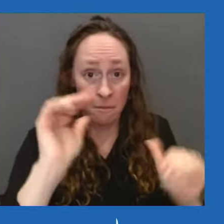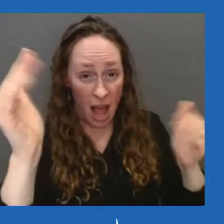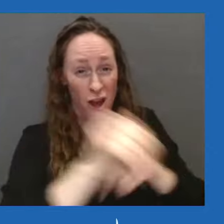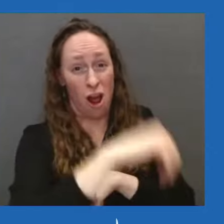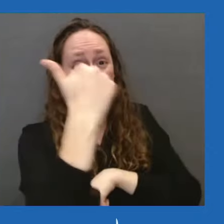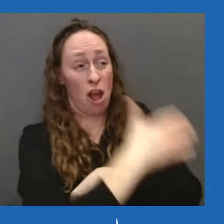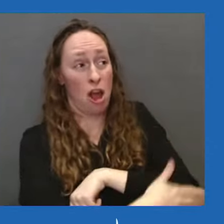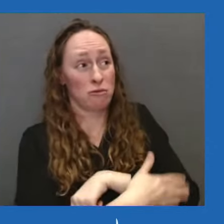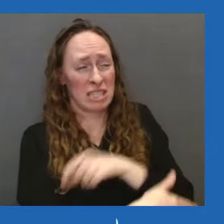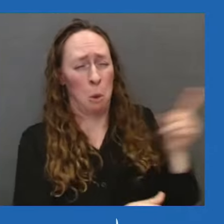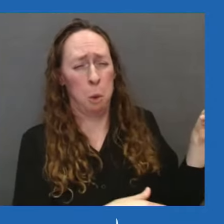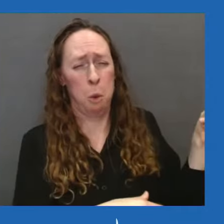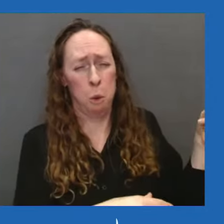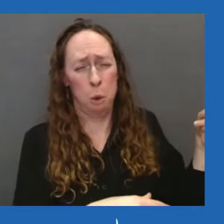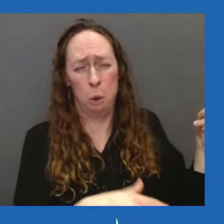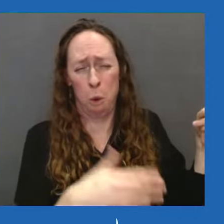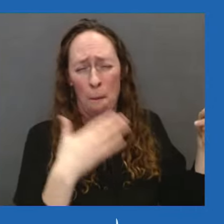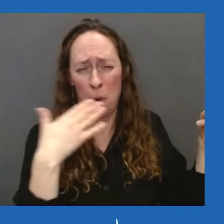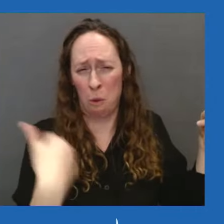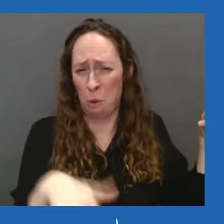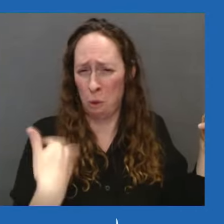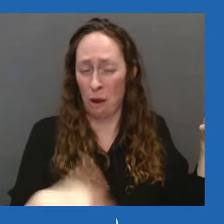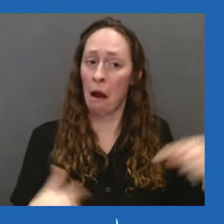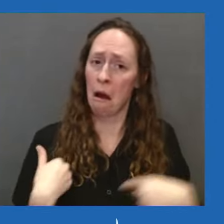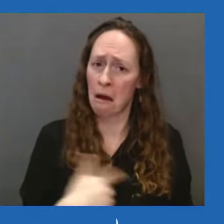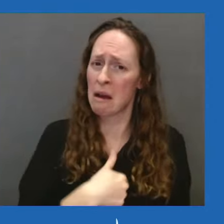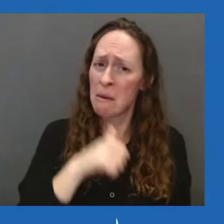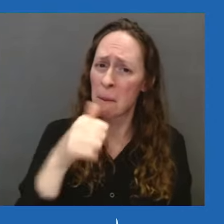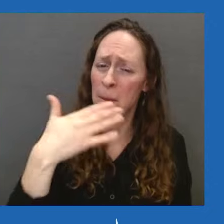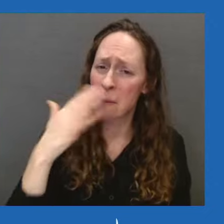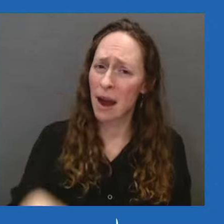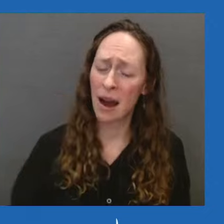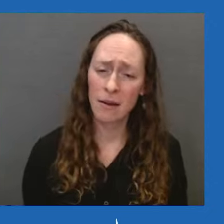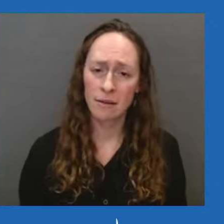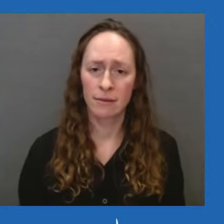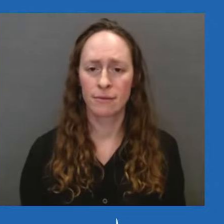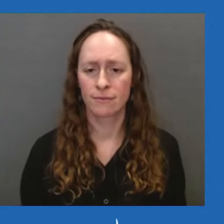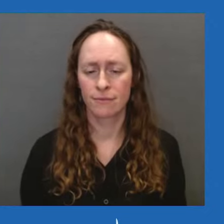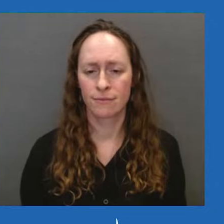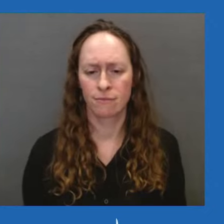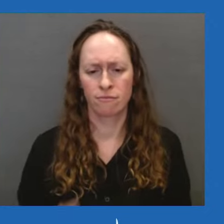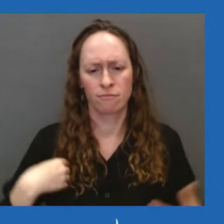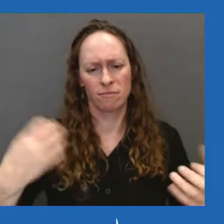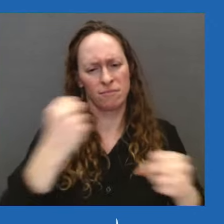Let me be clear: Any corporation that is not passing these savings on to the consumers needs to stop their prouce --